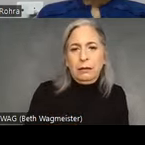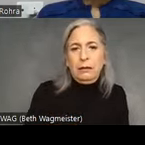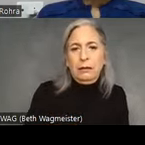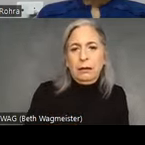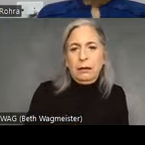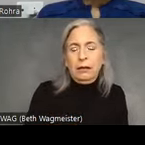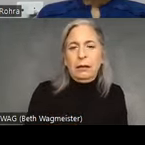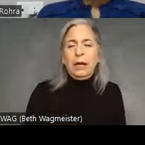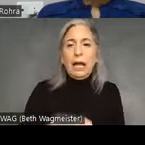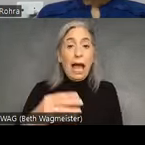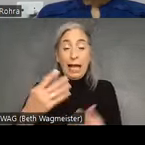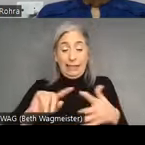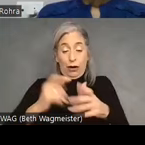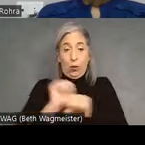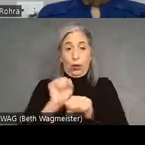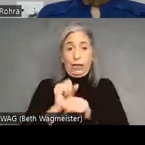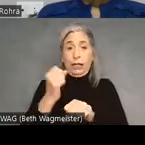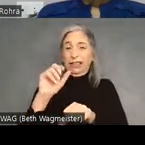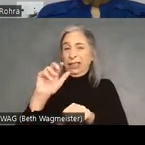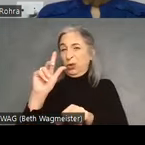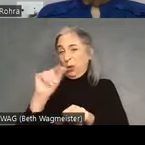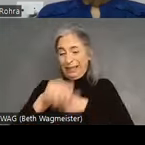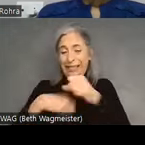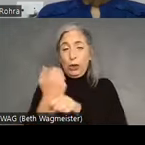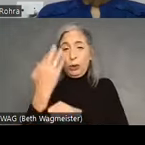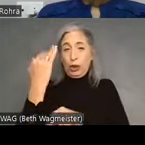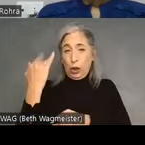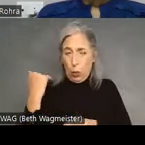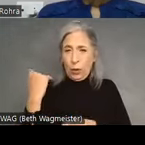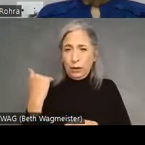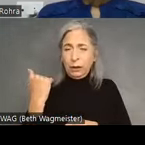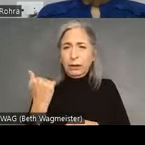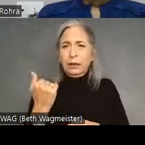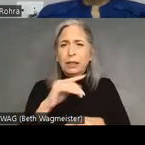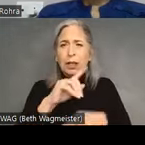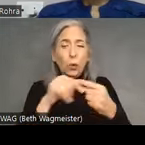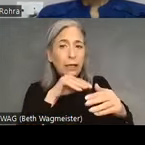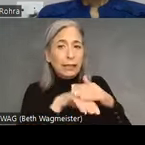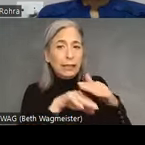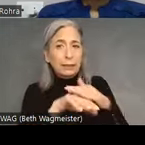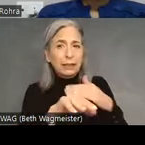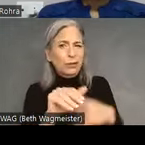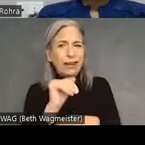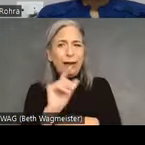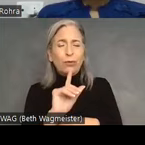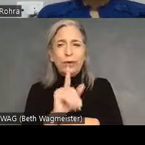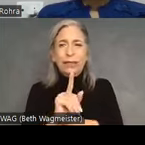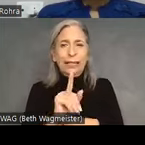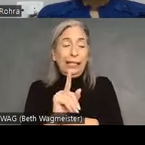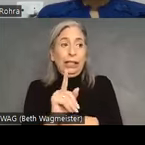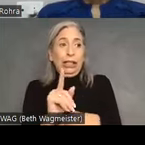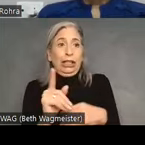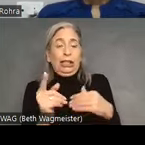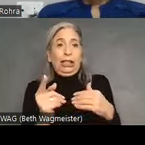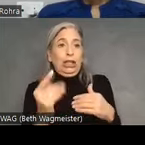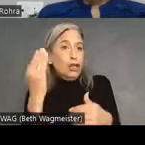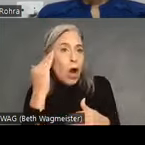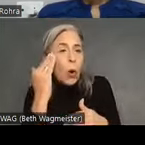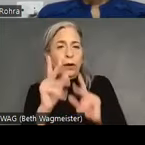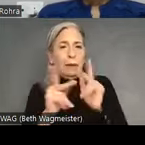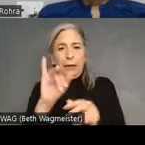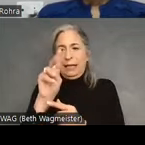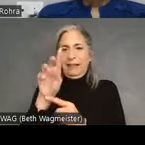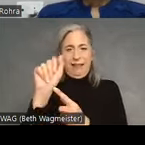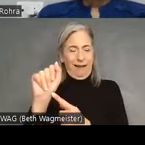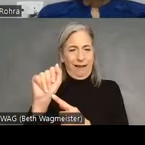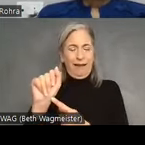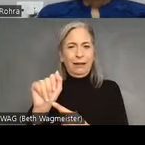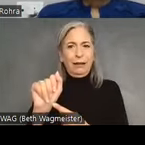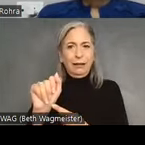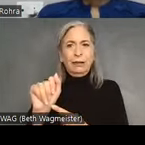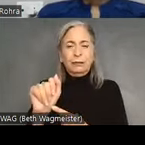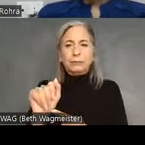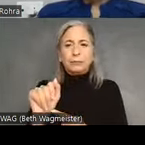decades back when accessibility was not known to people in India. Barrier Break was the company to